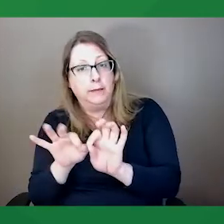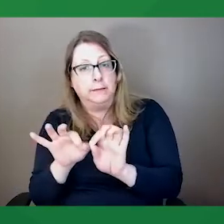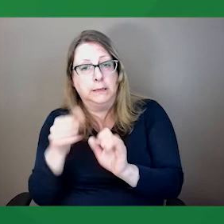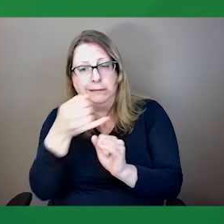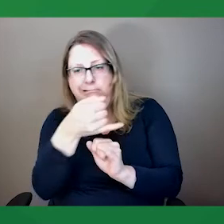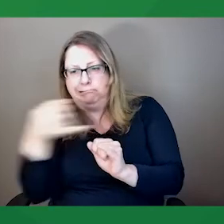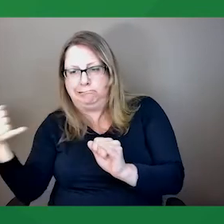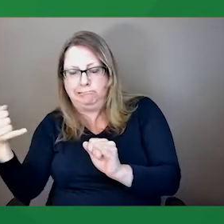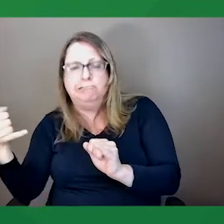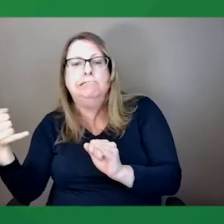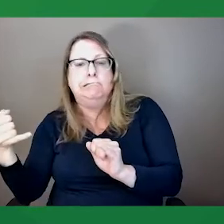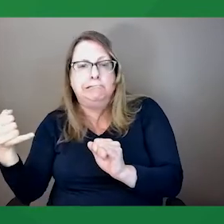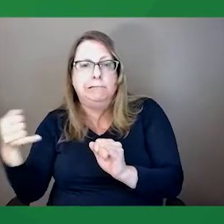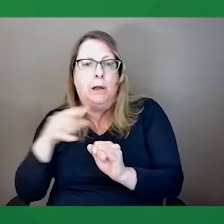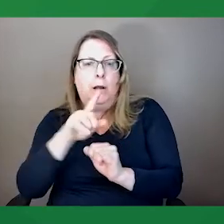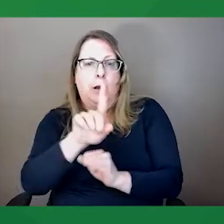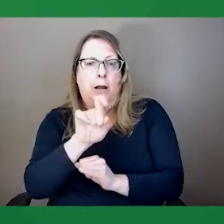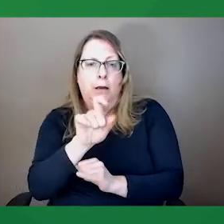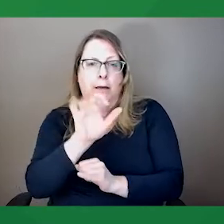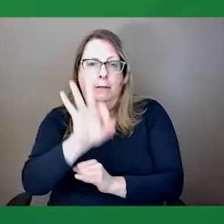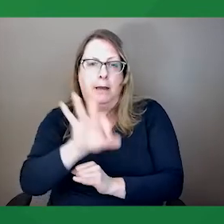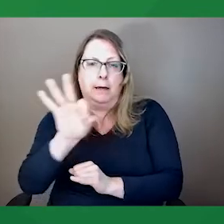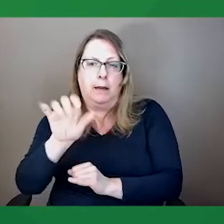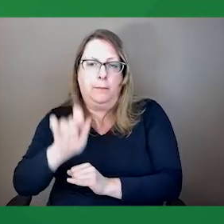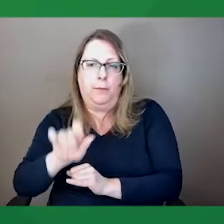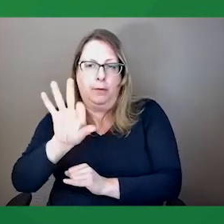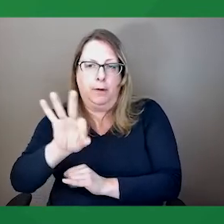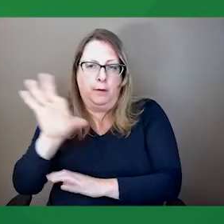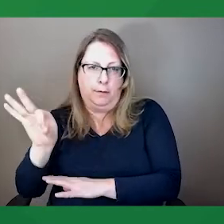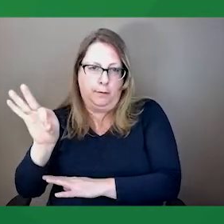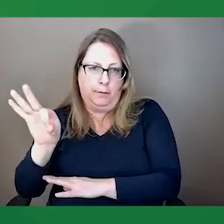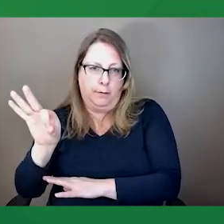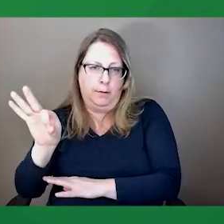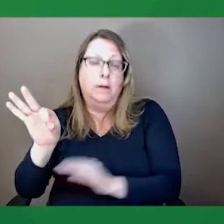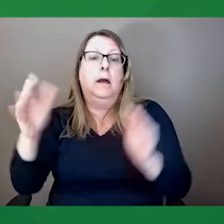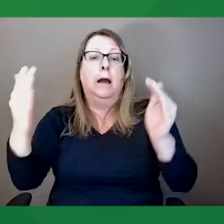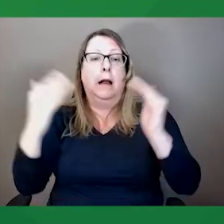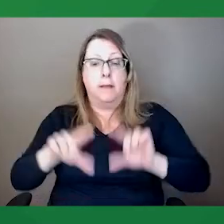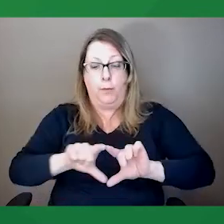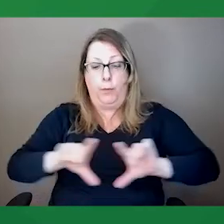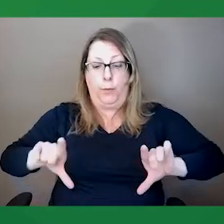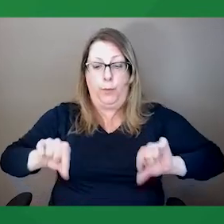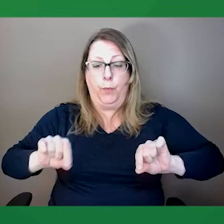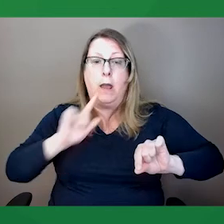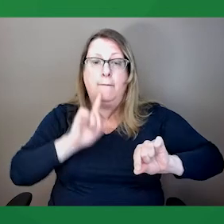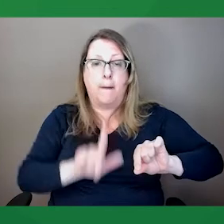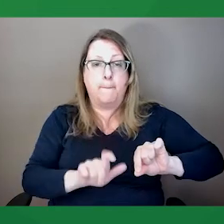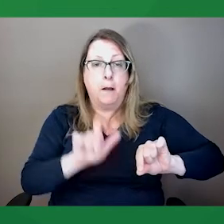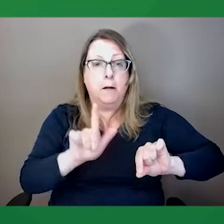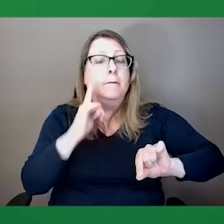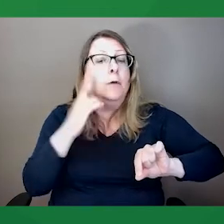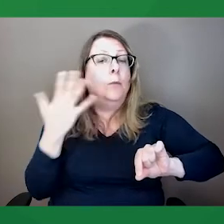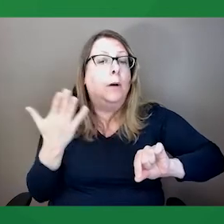And then the next price has a strike through, and it says 199,99.